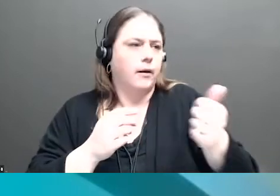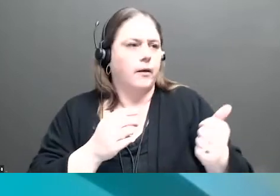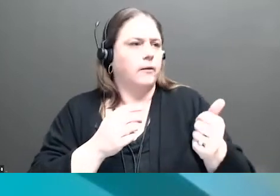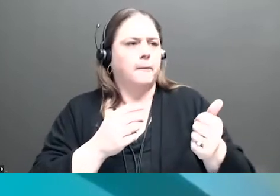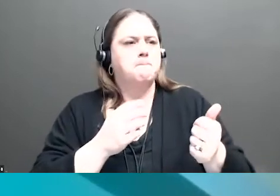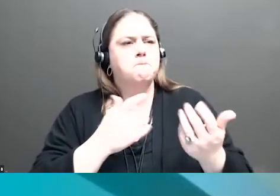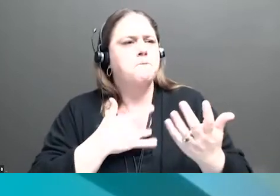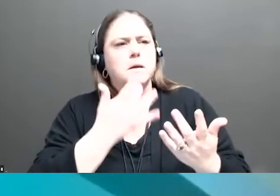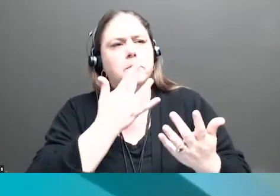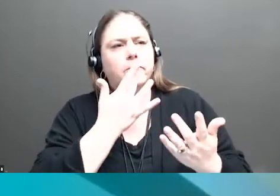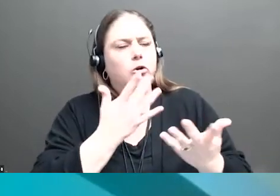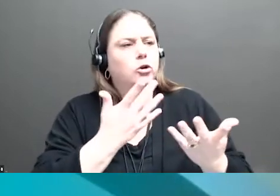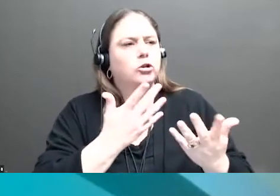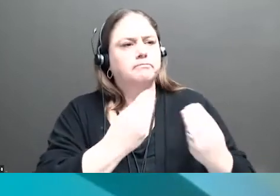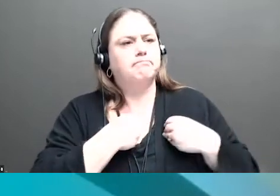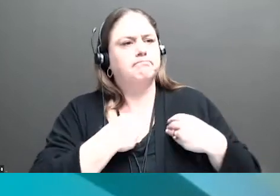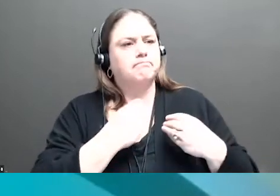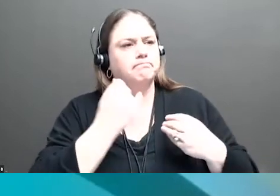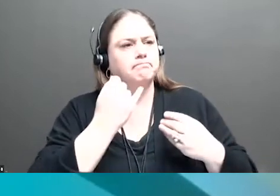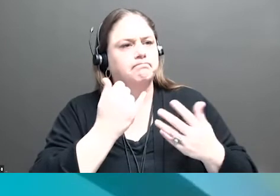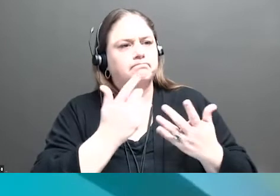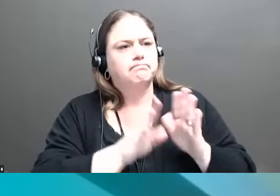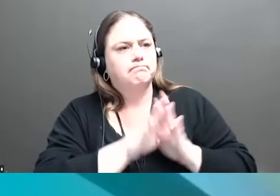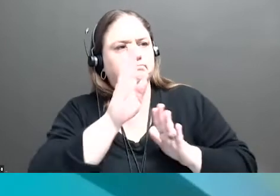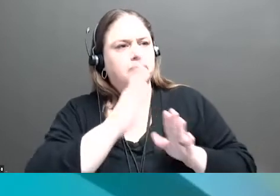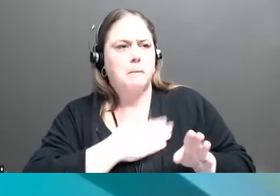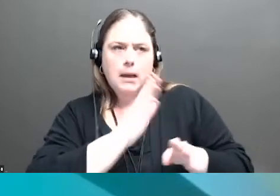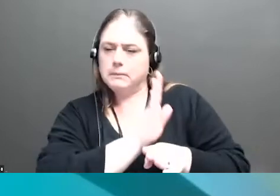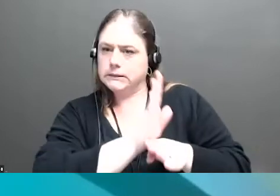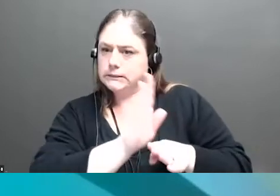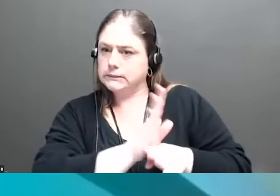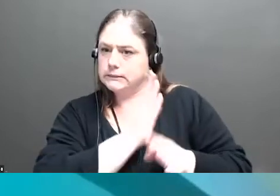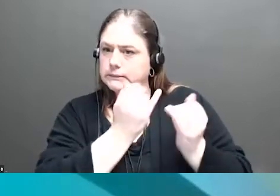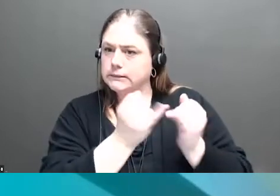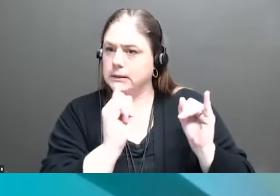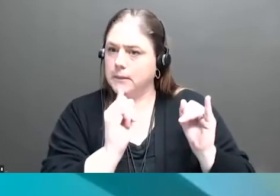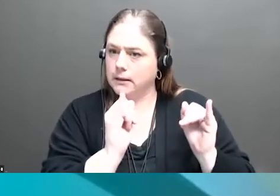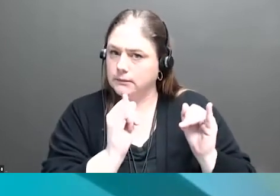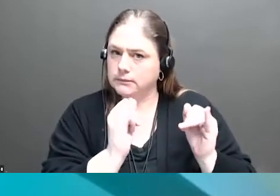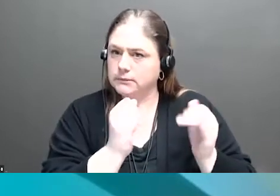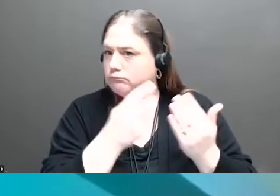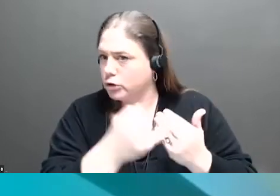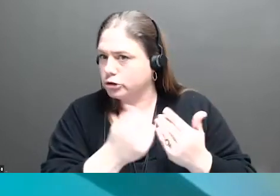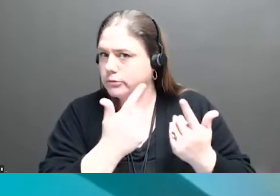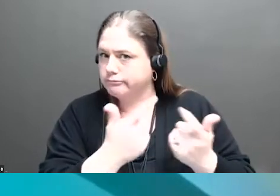entrepreneurial projects. So now I'd like to talk about the findings from the